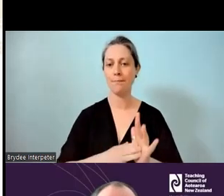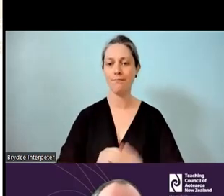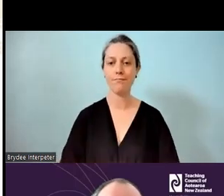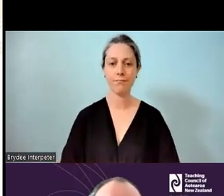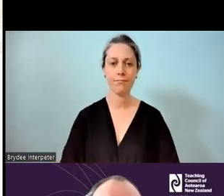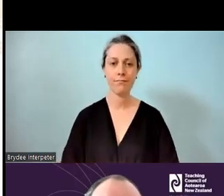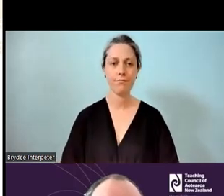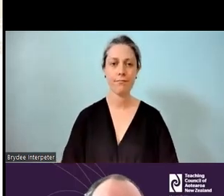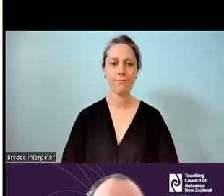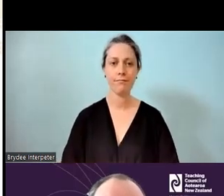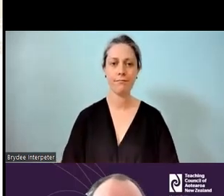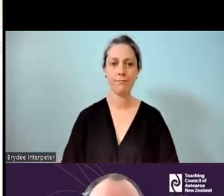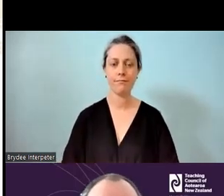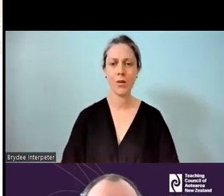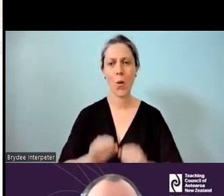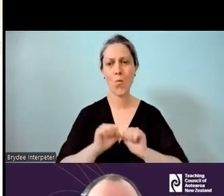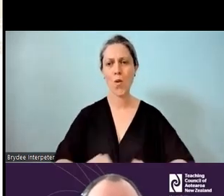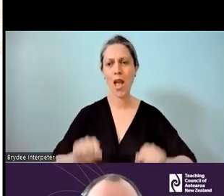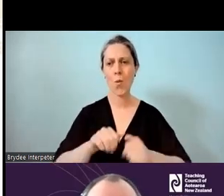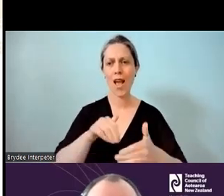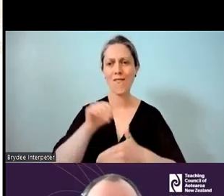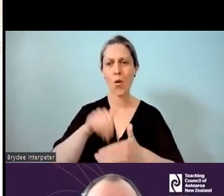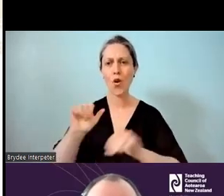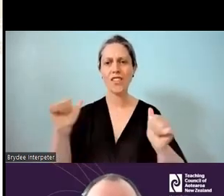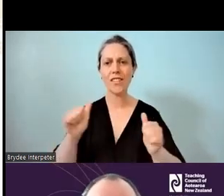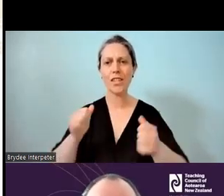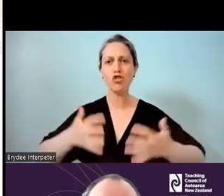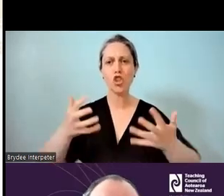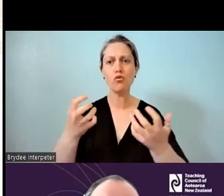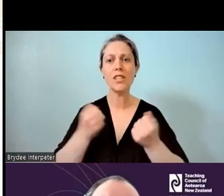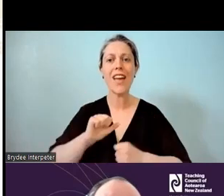I think we'll wait until the poll has finished and we've got the result and then we'll do the karakia.